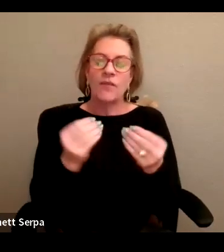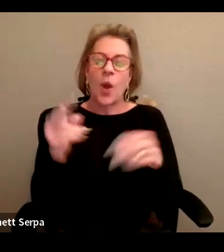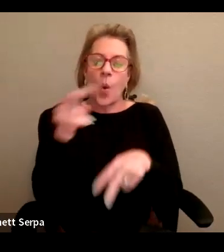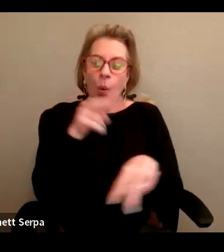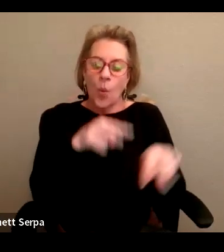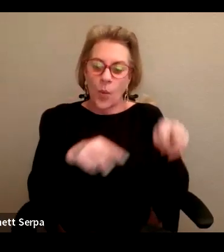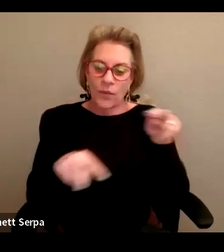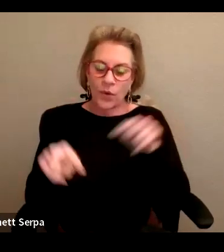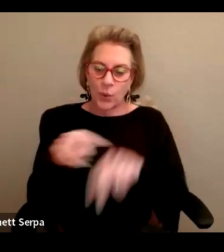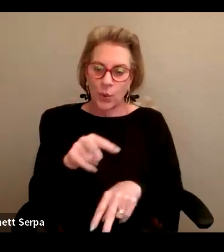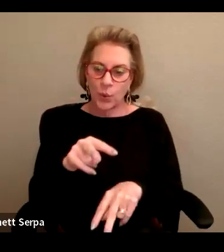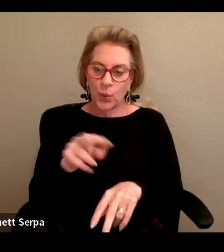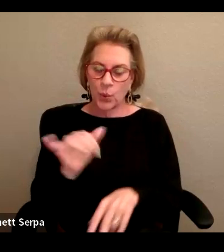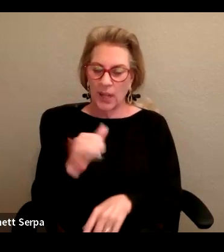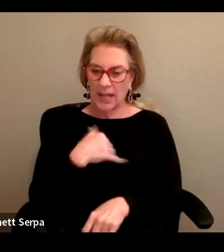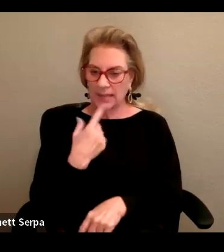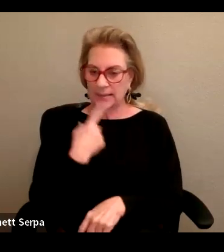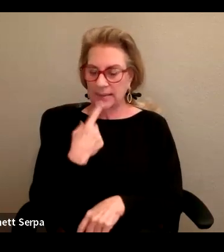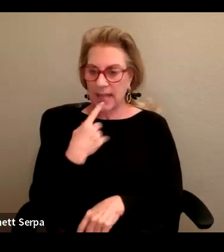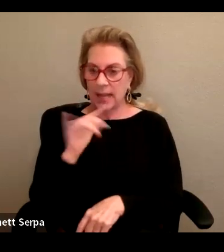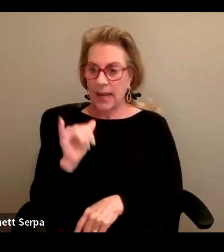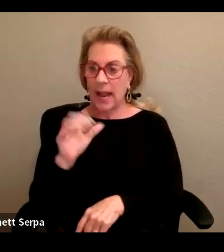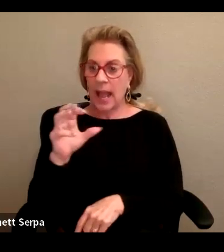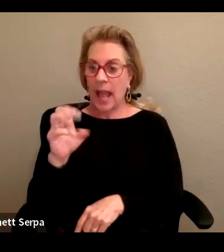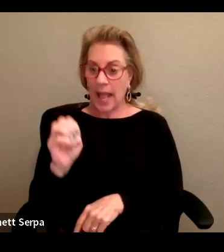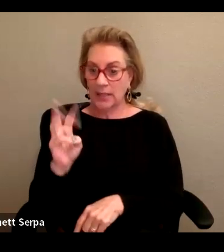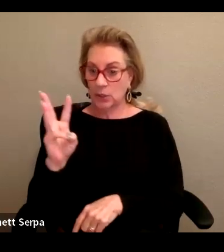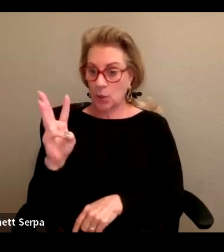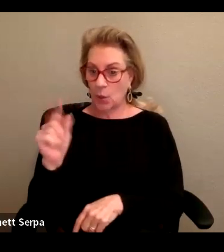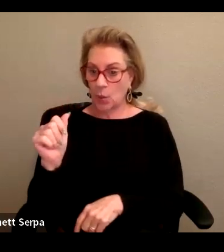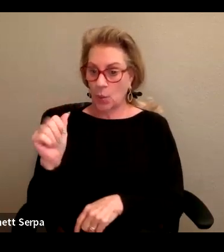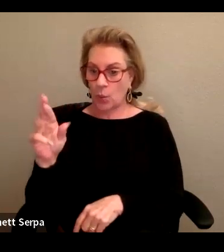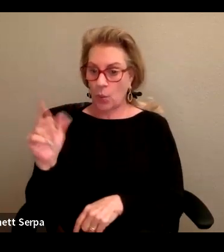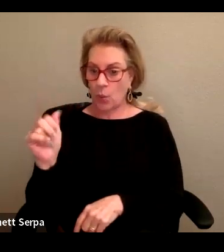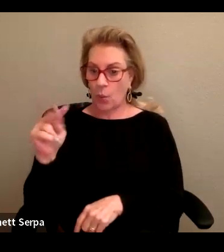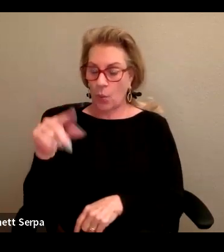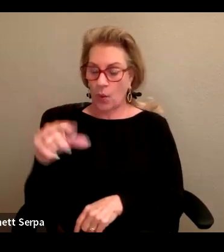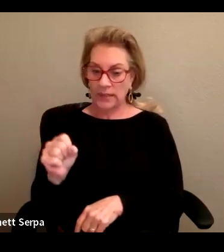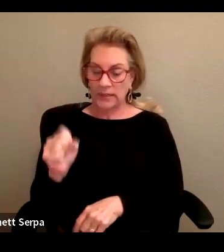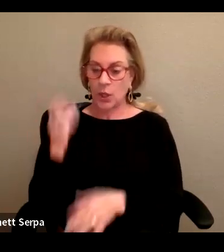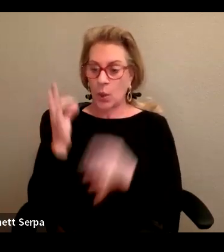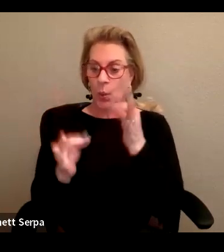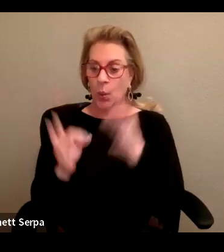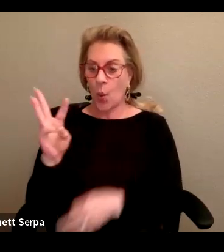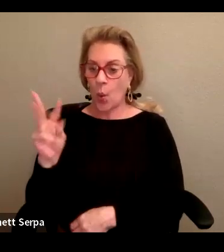as I mentioned of ice warrants and uh judicial warrants so I'll briefly describe what those